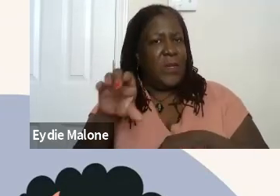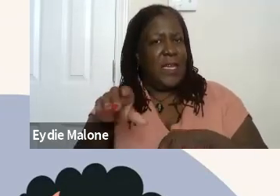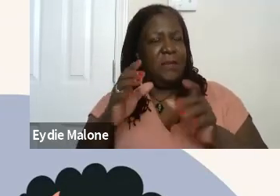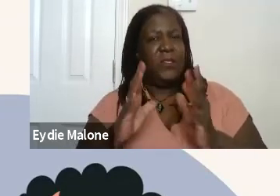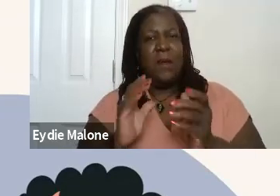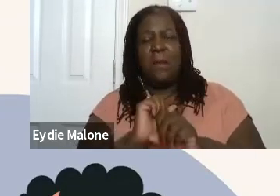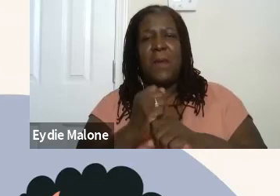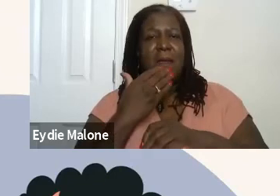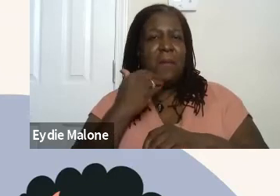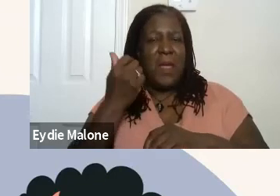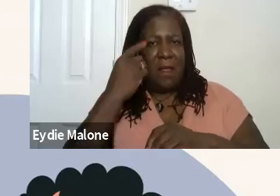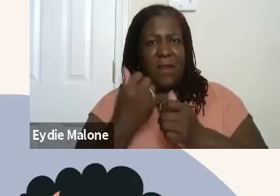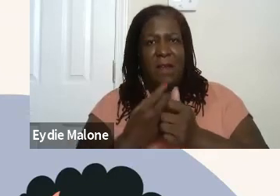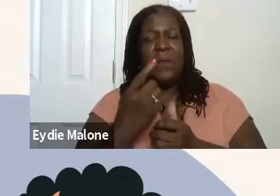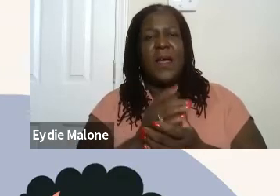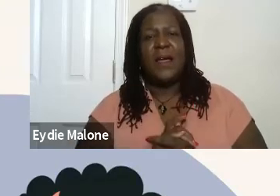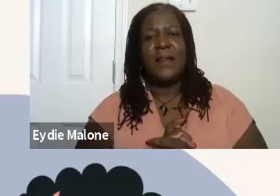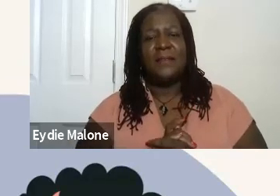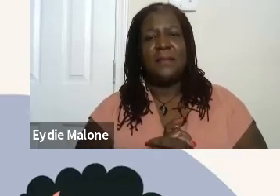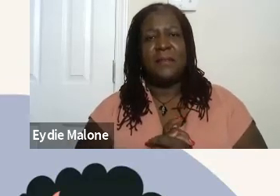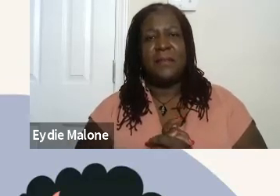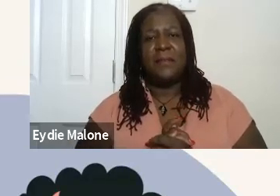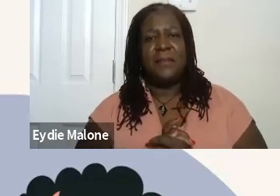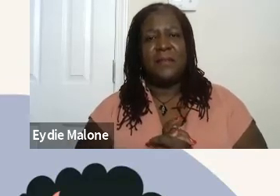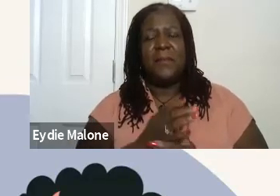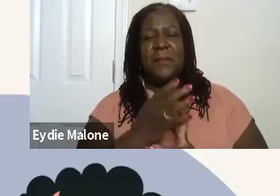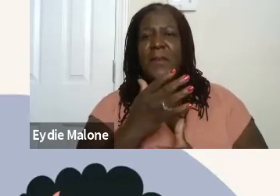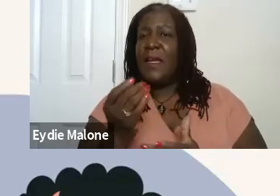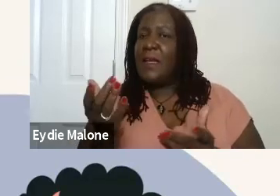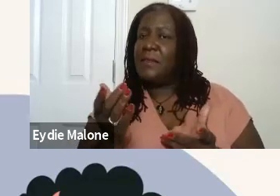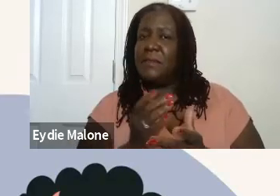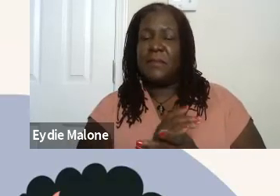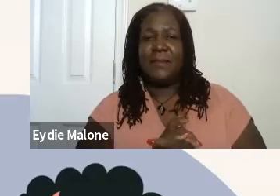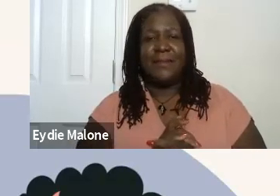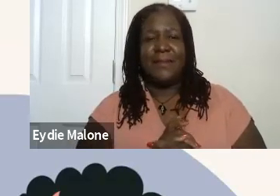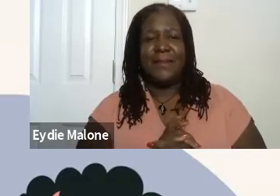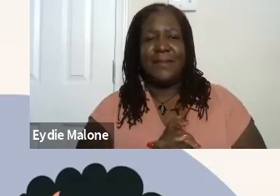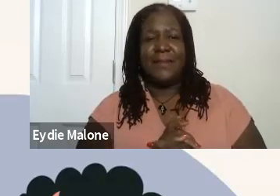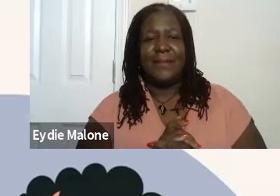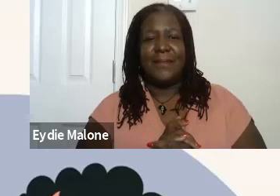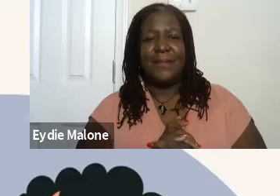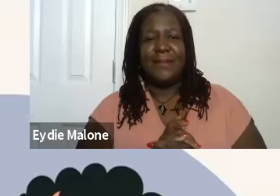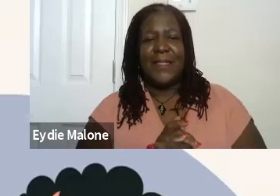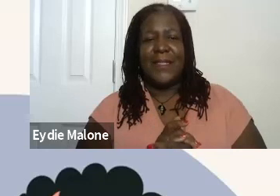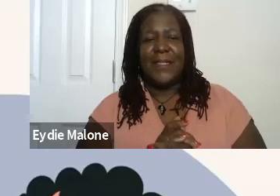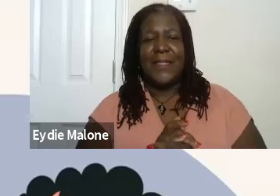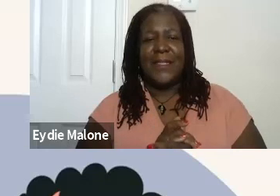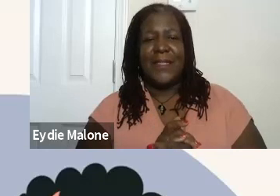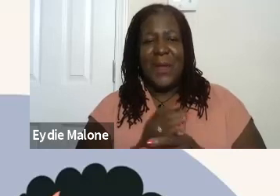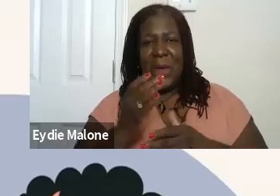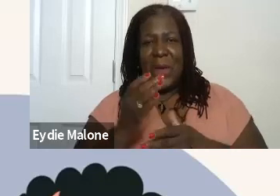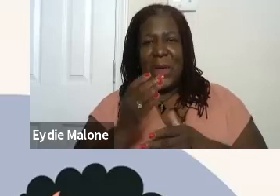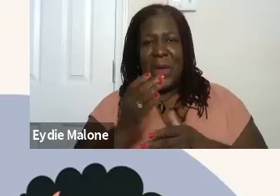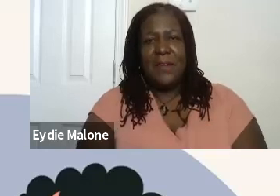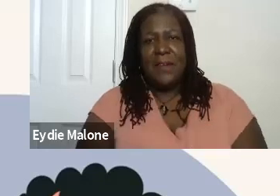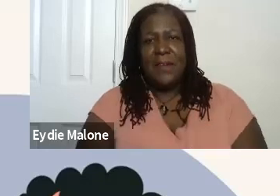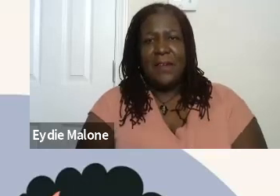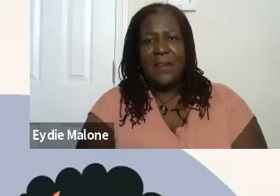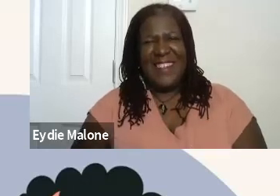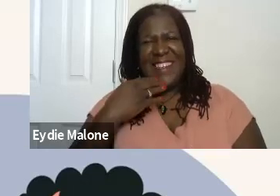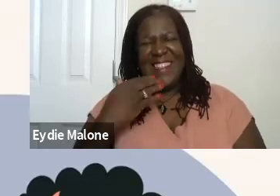for everyone. And we'll be ending here. Thanks again for joining us today.